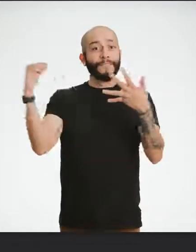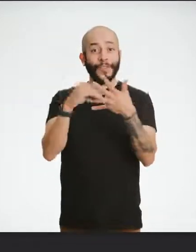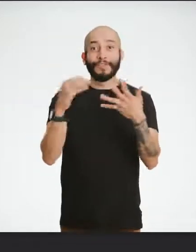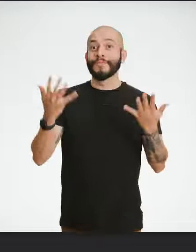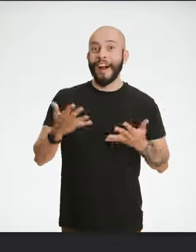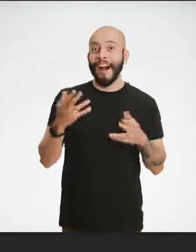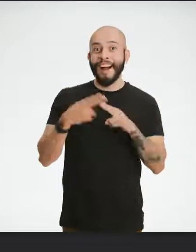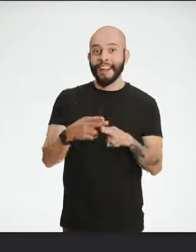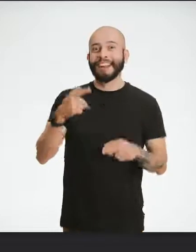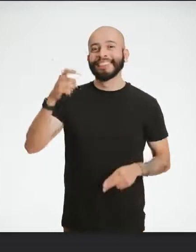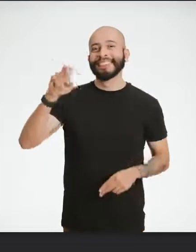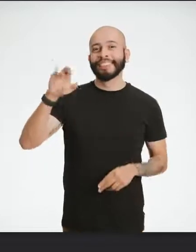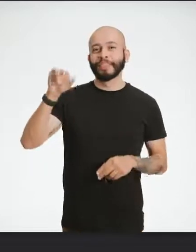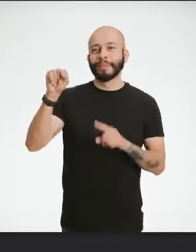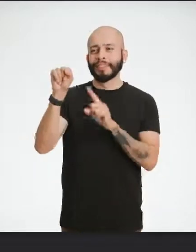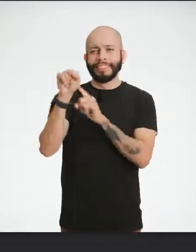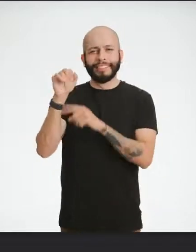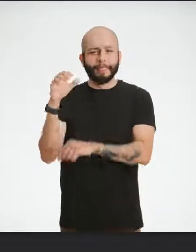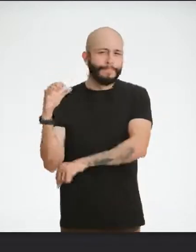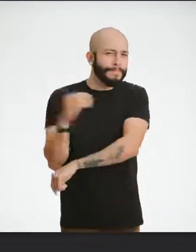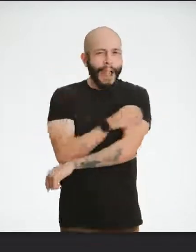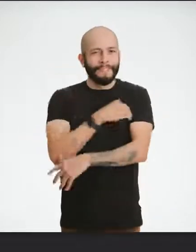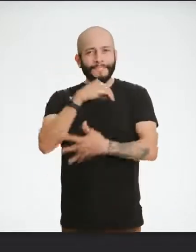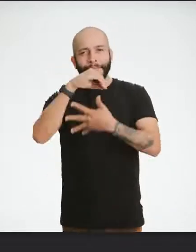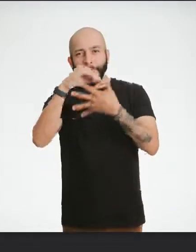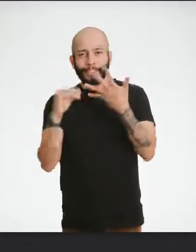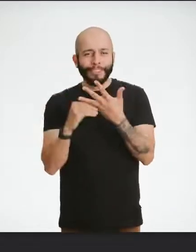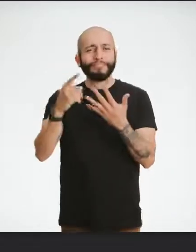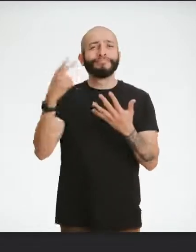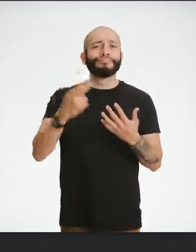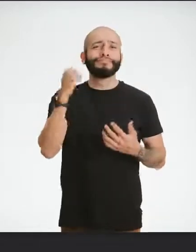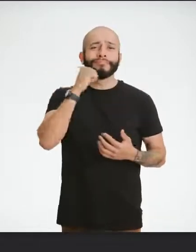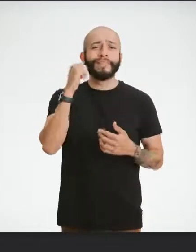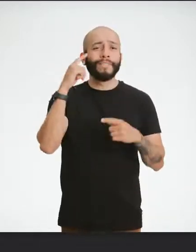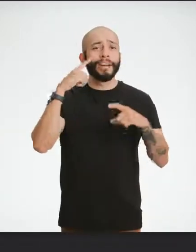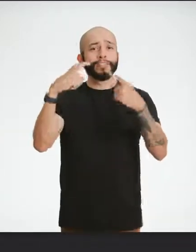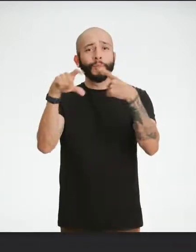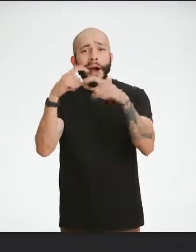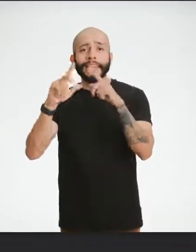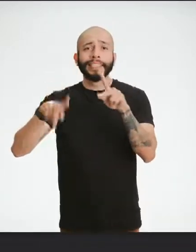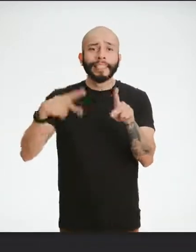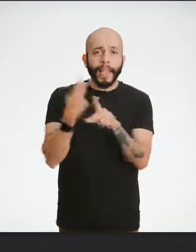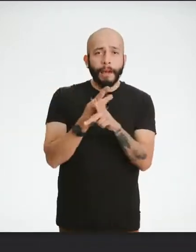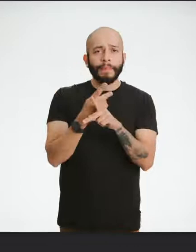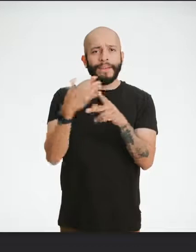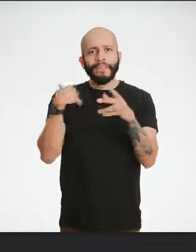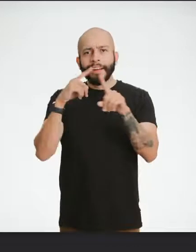Generics power features of Swift you use every day, like the Array type, which holds any